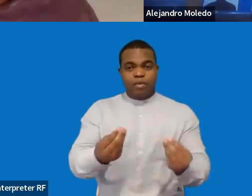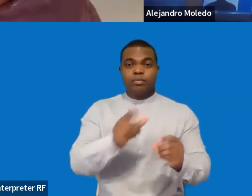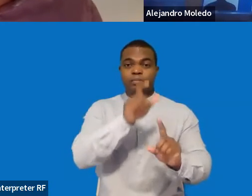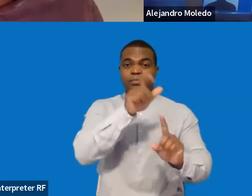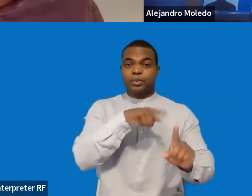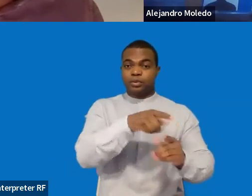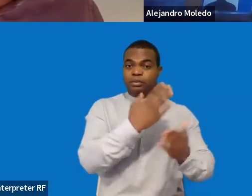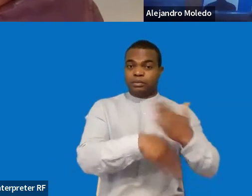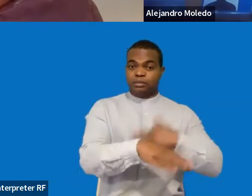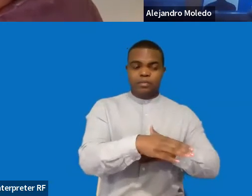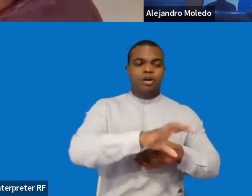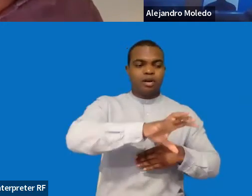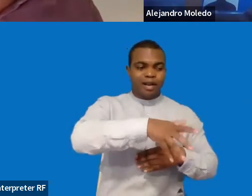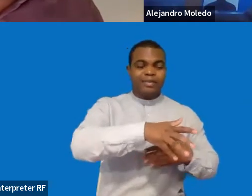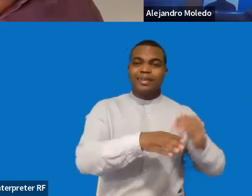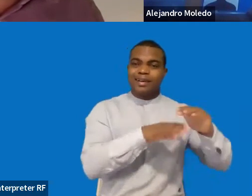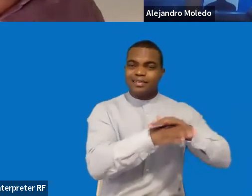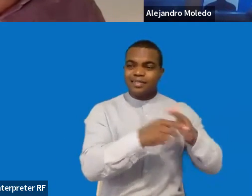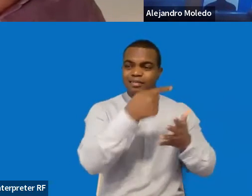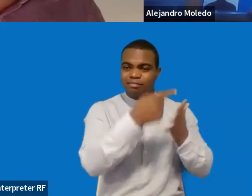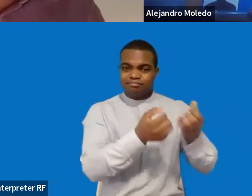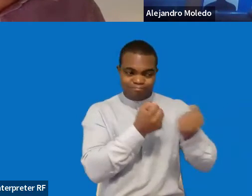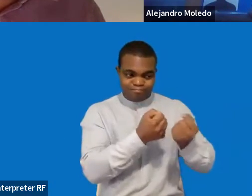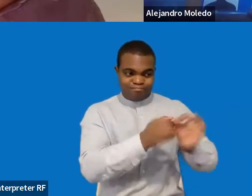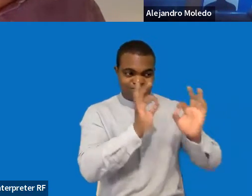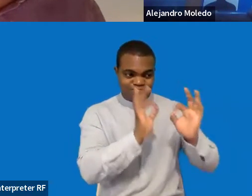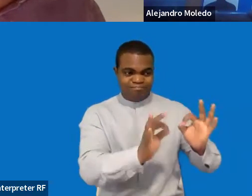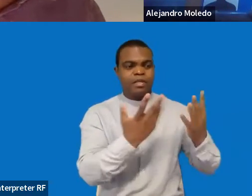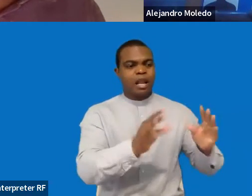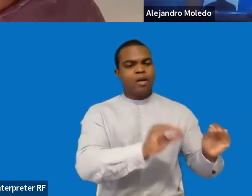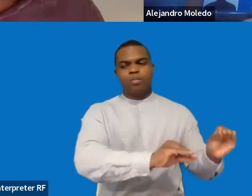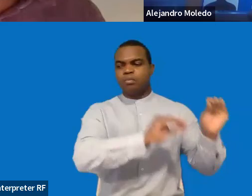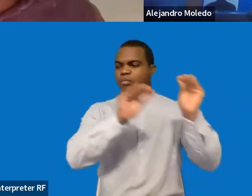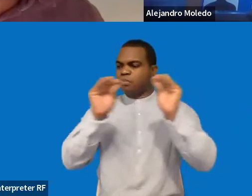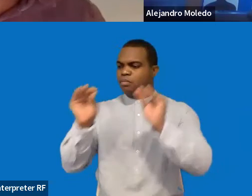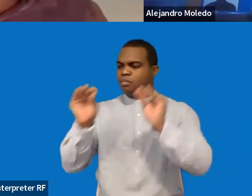through the disability assessment again, while your disability is being reassessed